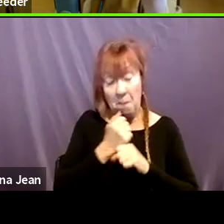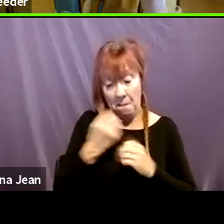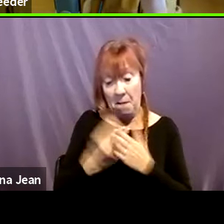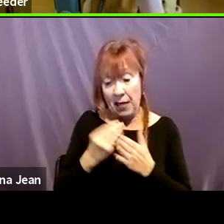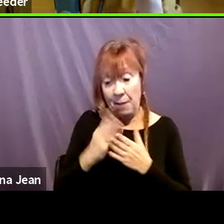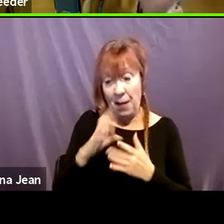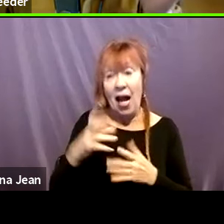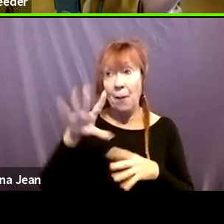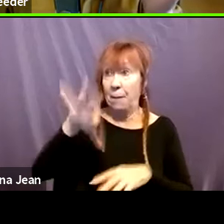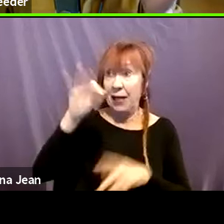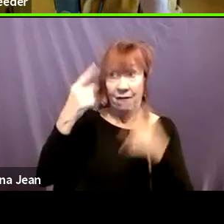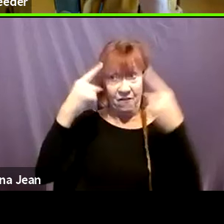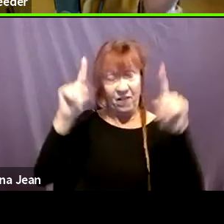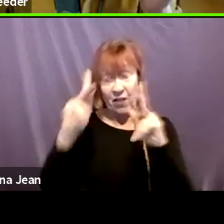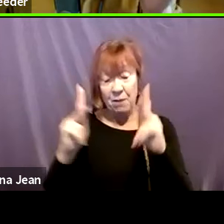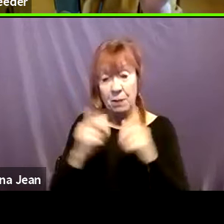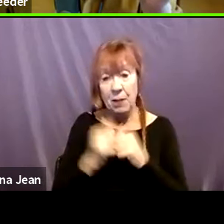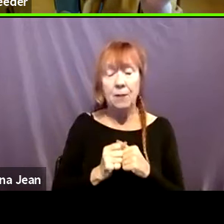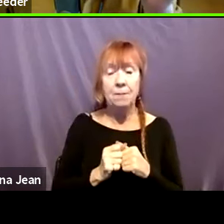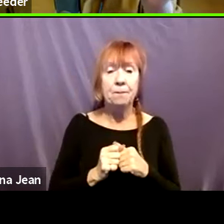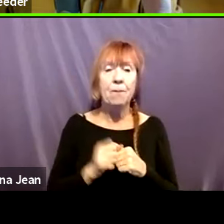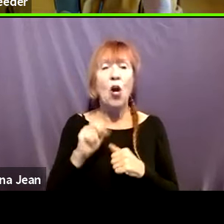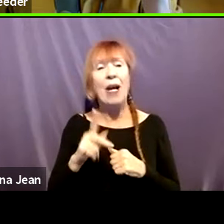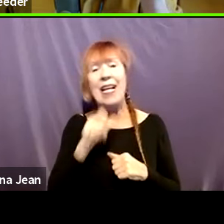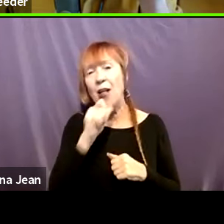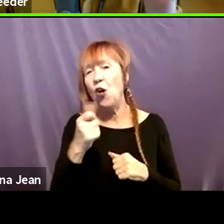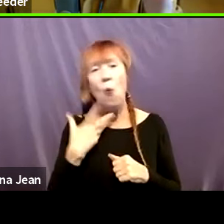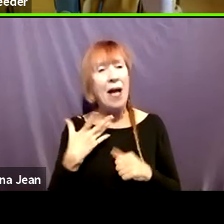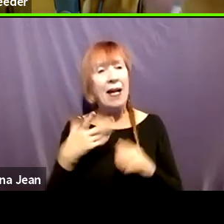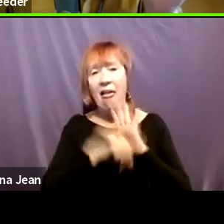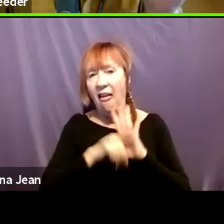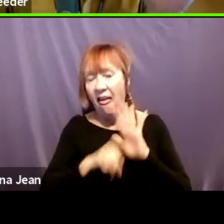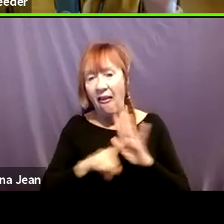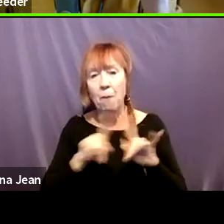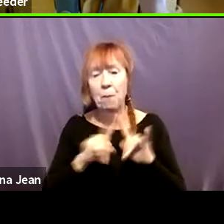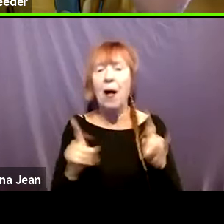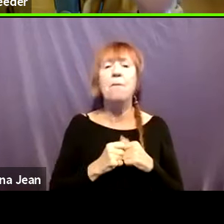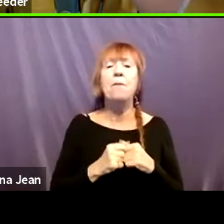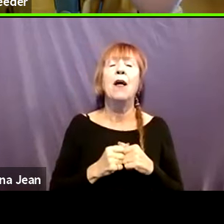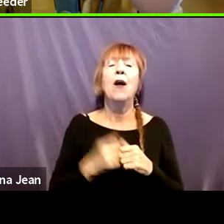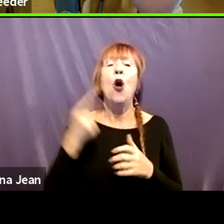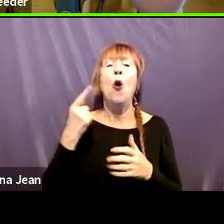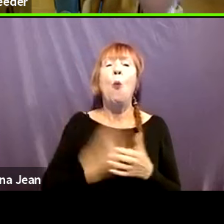and it's gonna sound like a downer, but I don't mean it to be. What are the odds of a new writer,